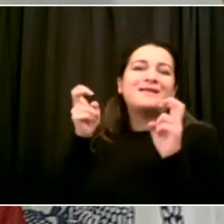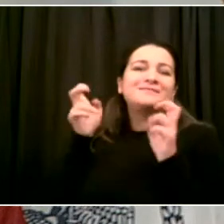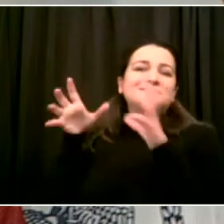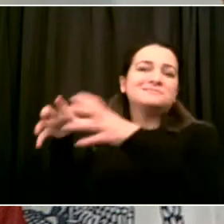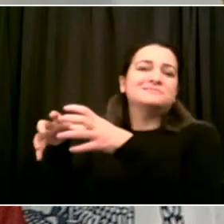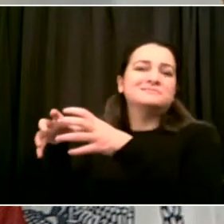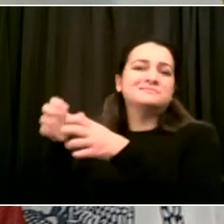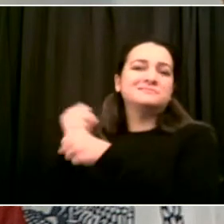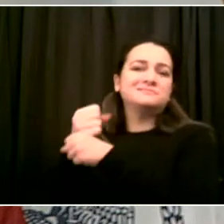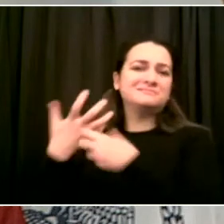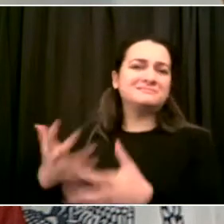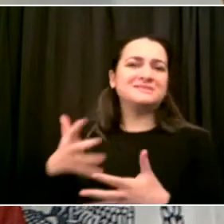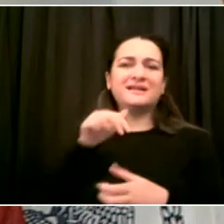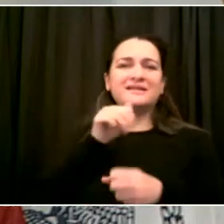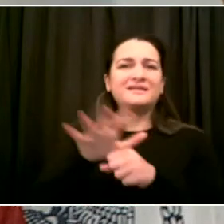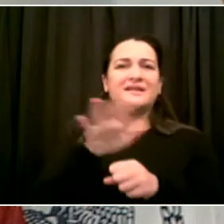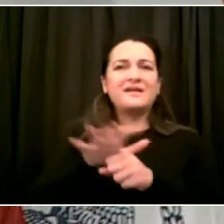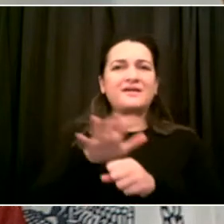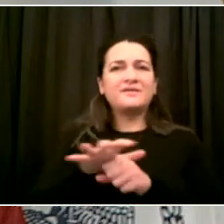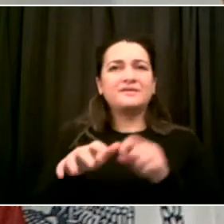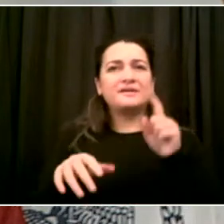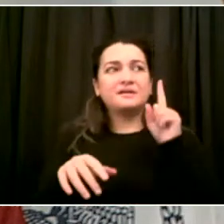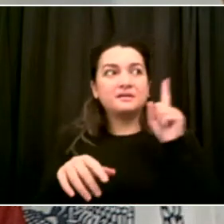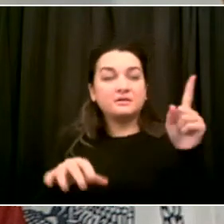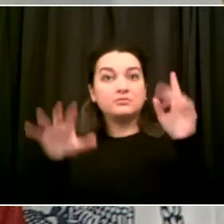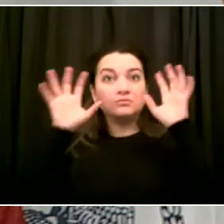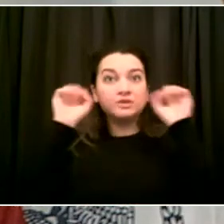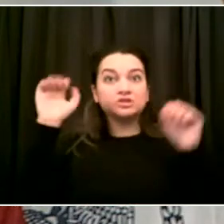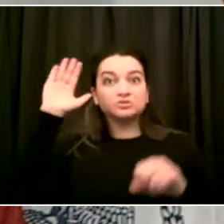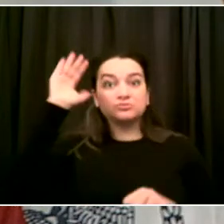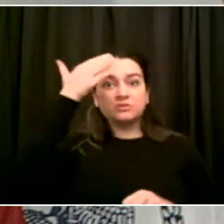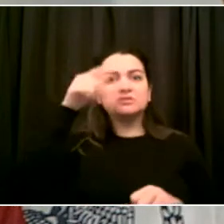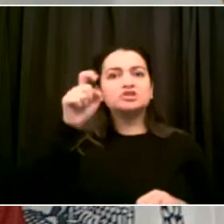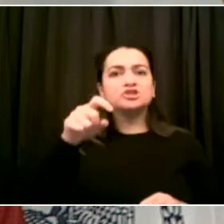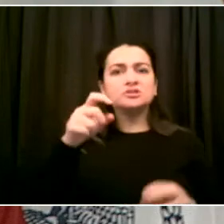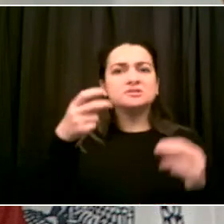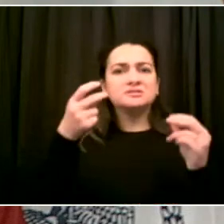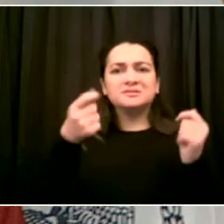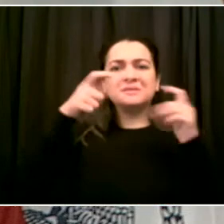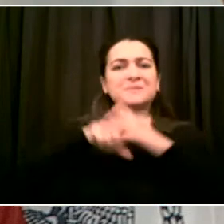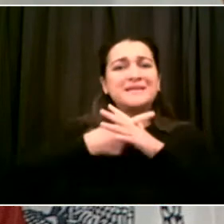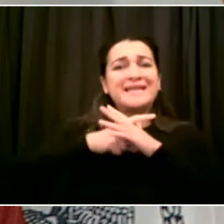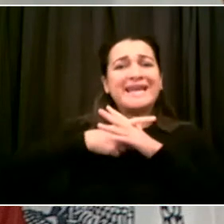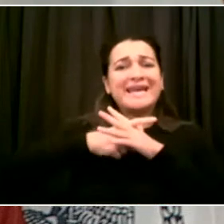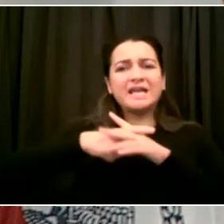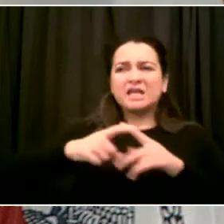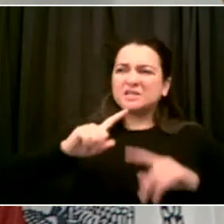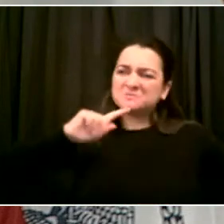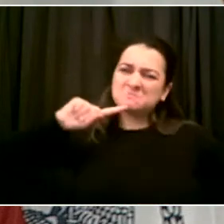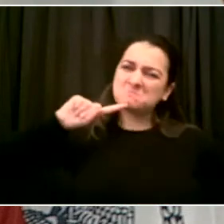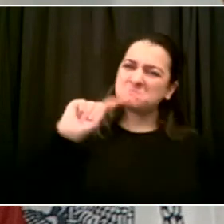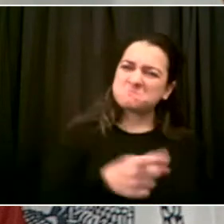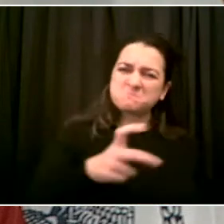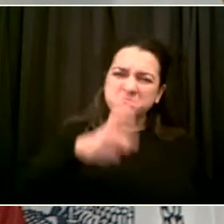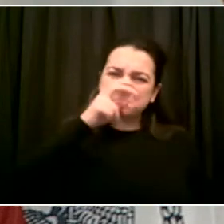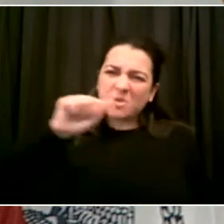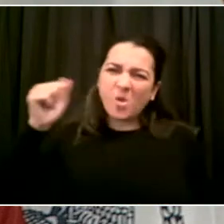THINK THE MILITARY SHOULD HAVE BEEN FRONT AND CENTER, I THINK PRIVATE COMPANIES SHOULD HAVE BEEN PUT OON A PUBLIC BASISIS FOR THE PURPOSE OF SOLVING THE